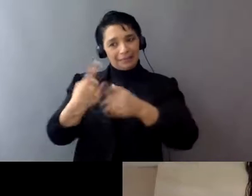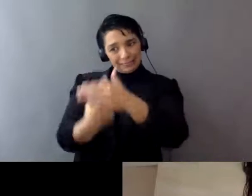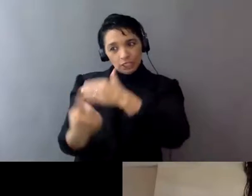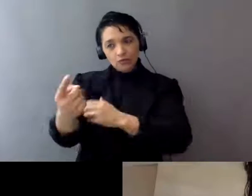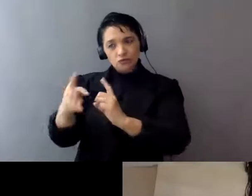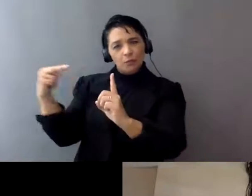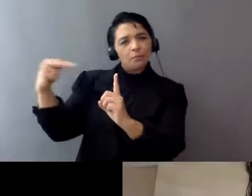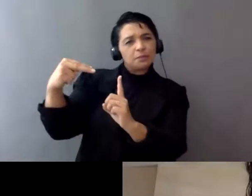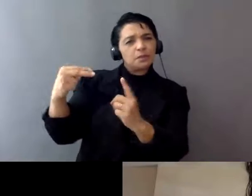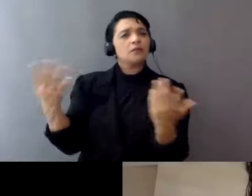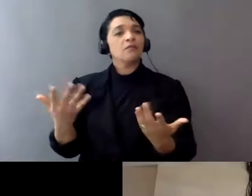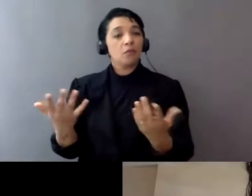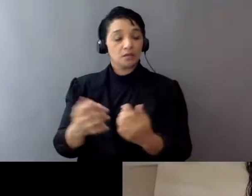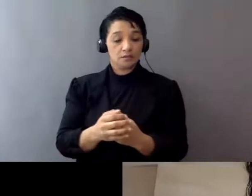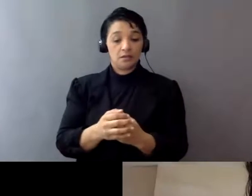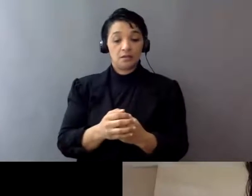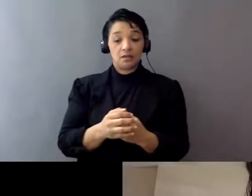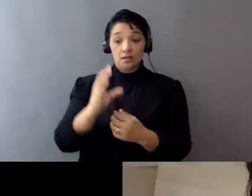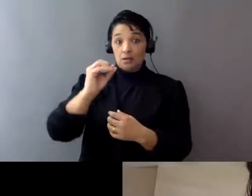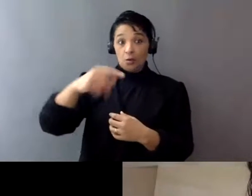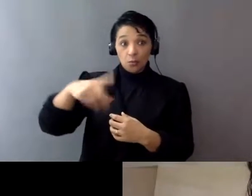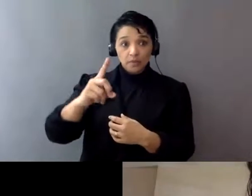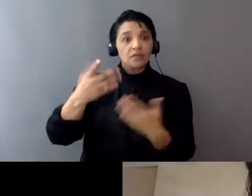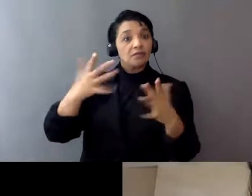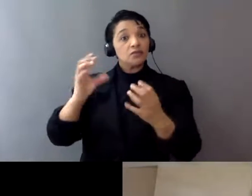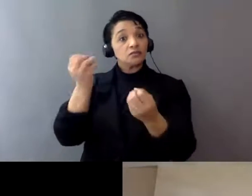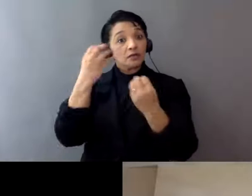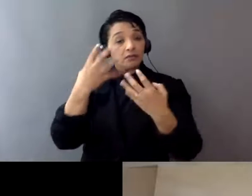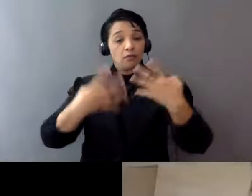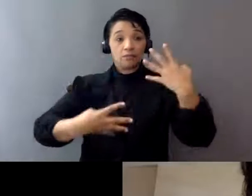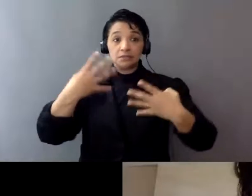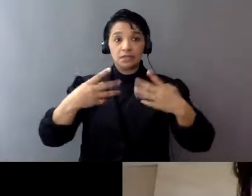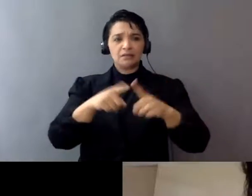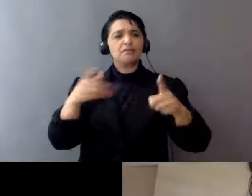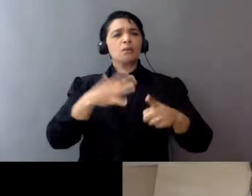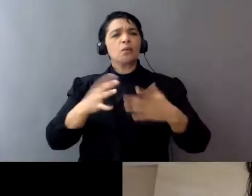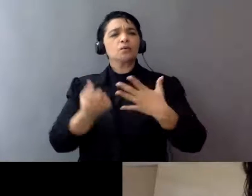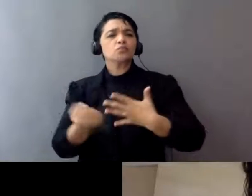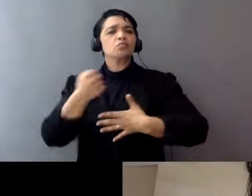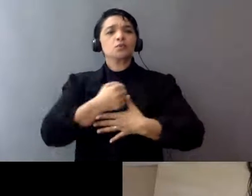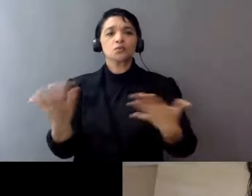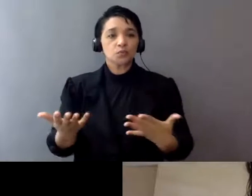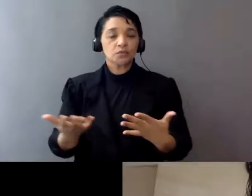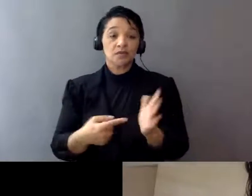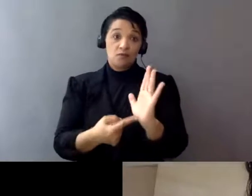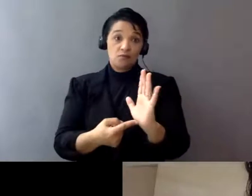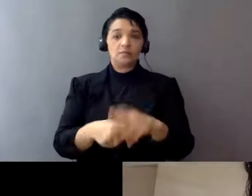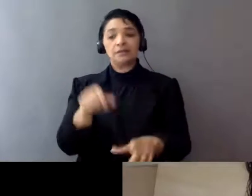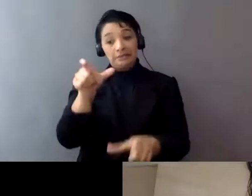Did OPDs highlight which data generating processes they would prioritize such as participatory approaches or questionnaires?